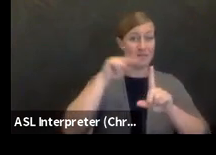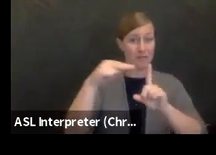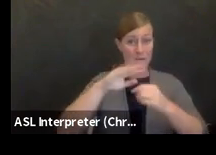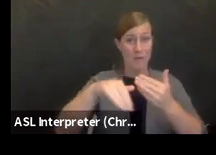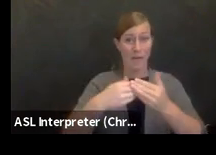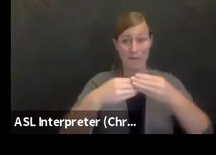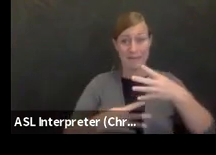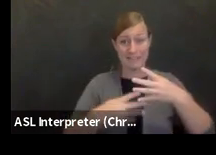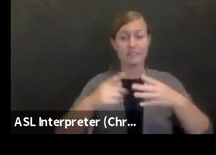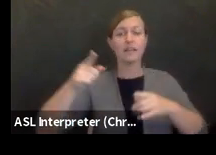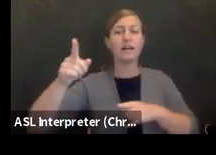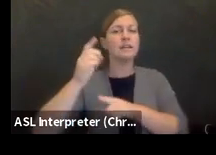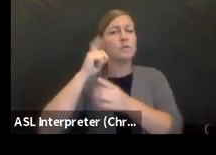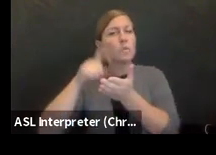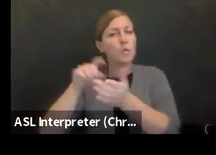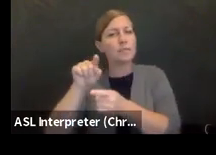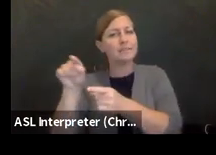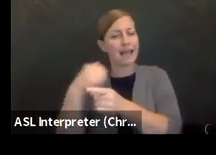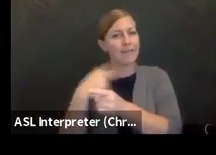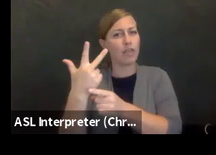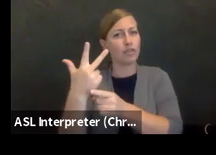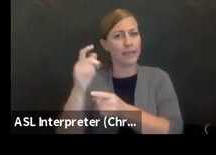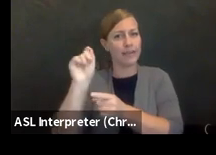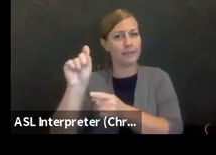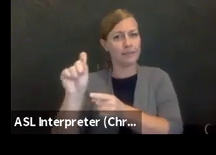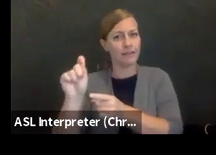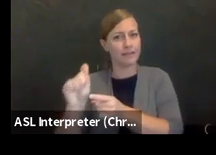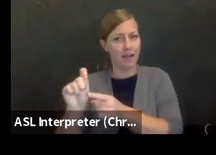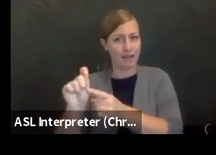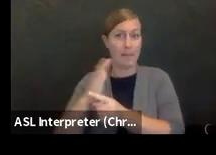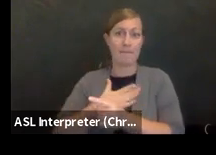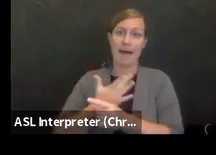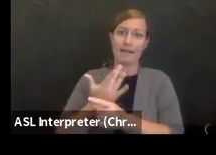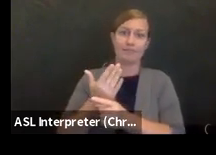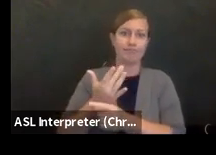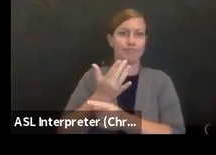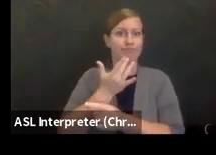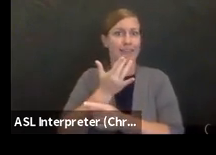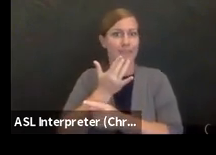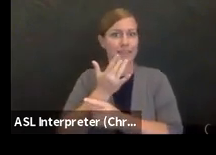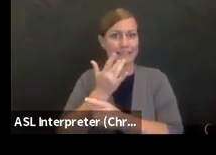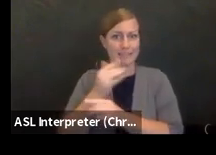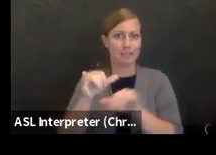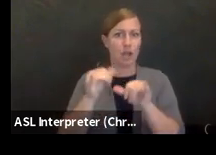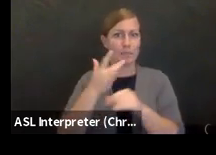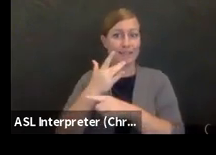ESD 112-- Kristina Wambold: Or if I come over here to these three dots. I have my common favorites, my comments favorites. That's what I favor did that last one.